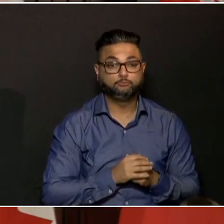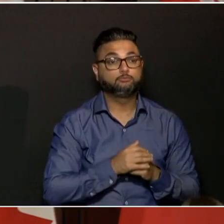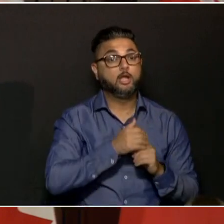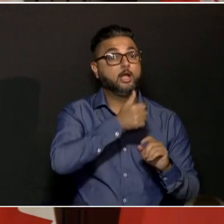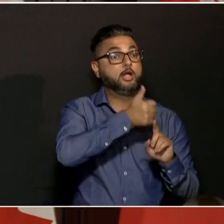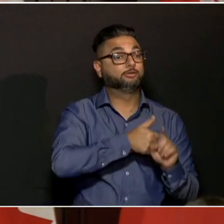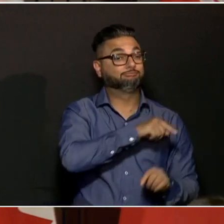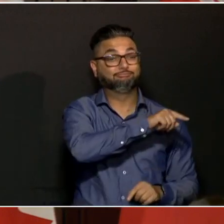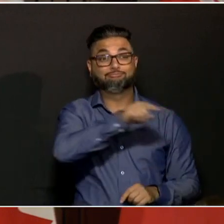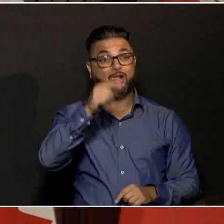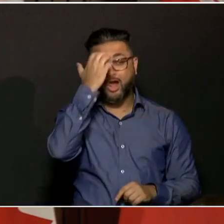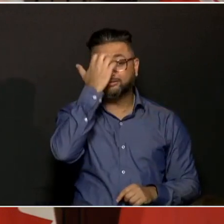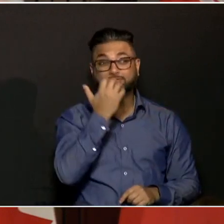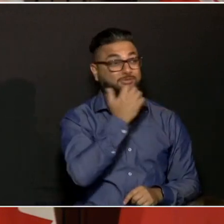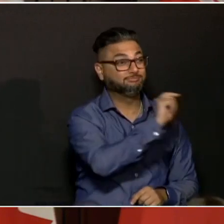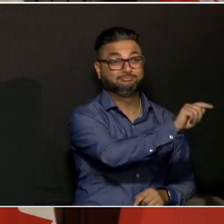that we secure puts it in a stronger position